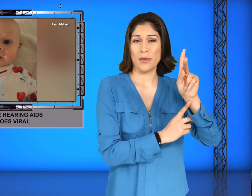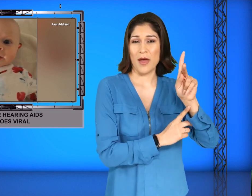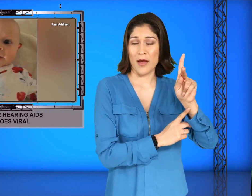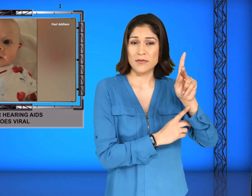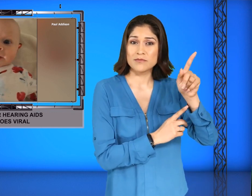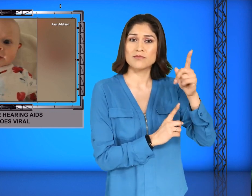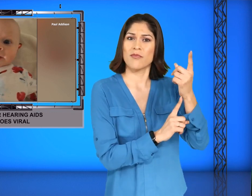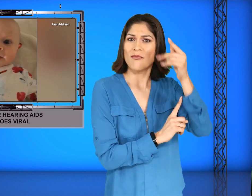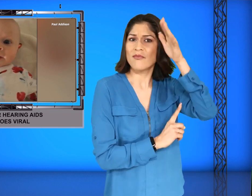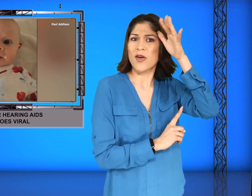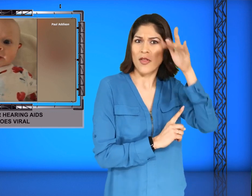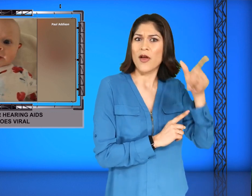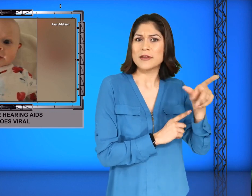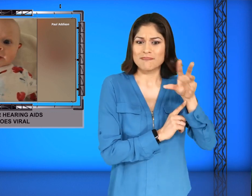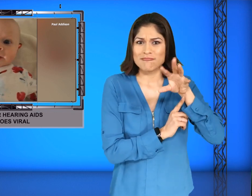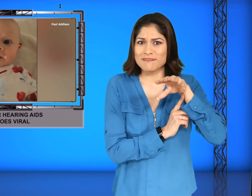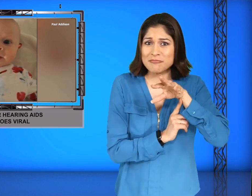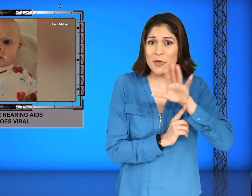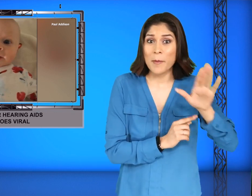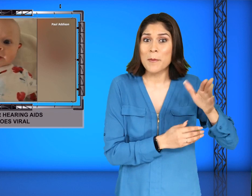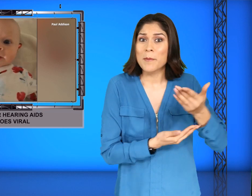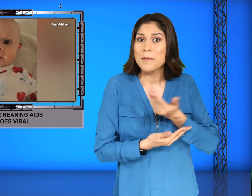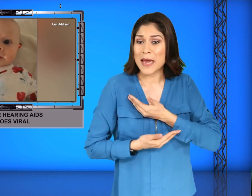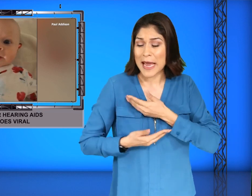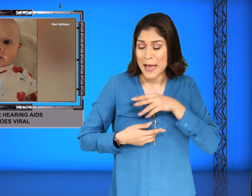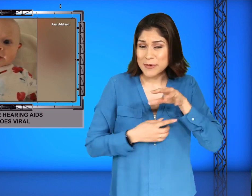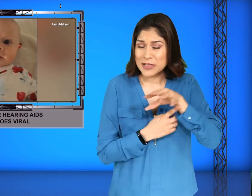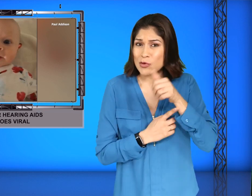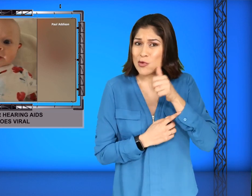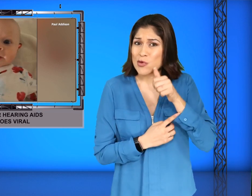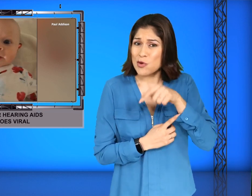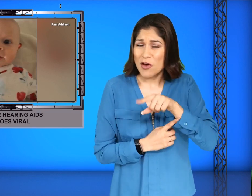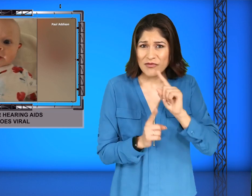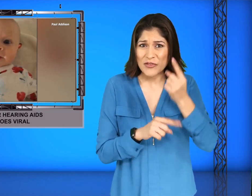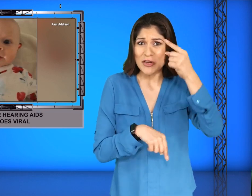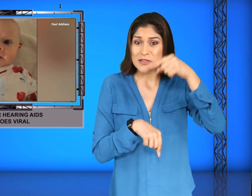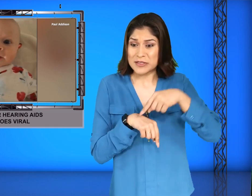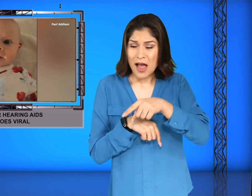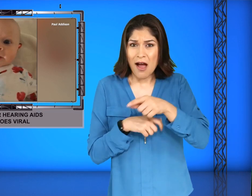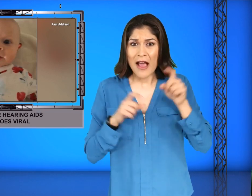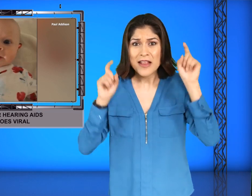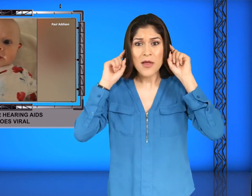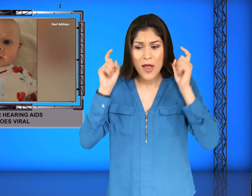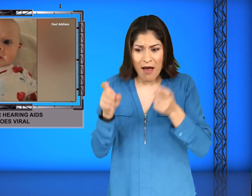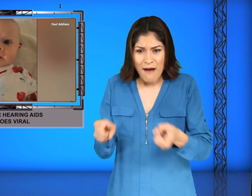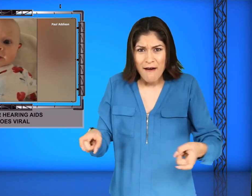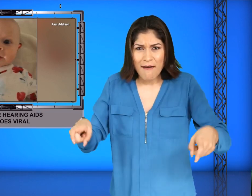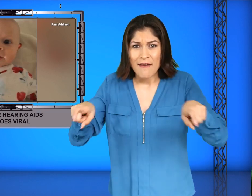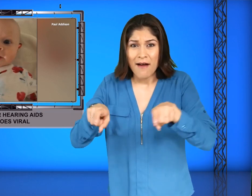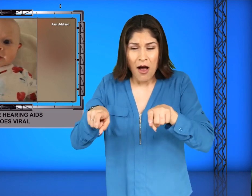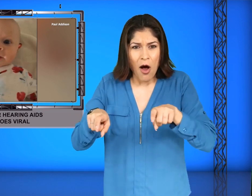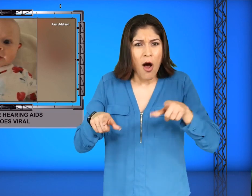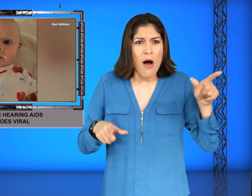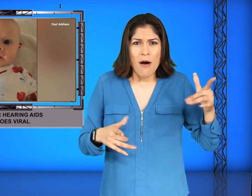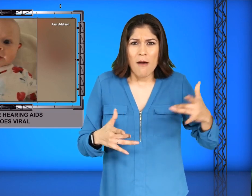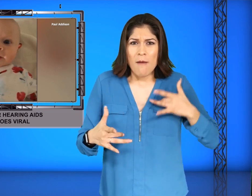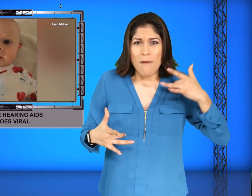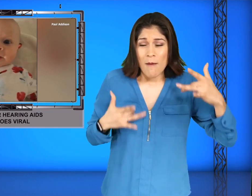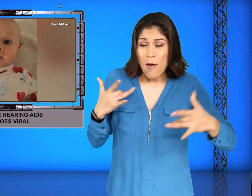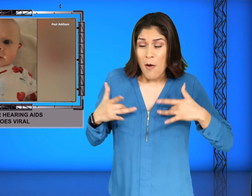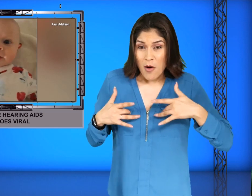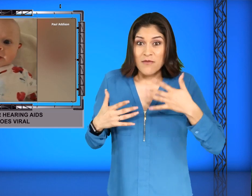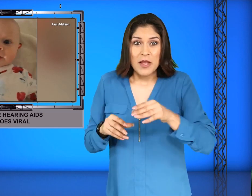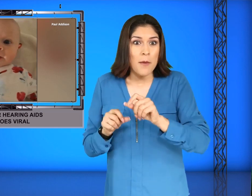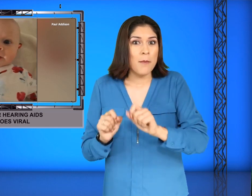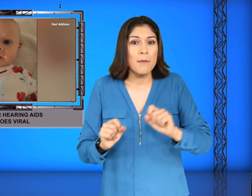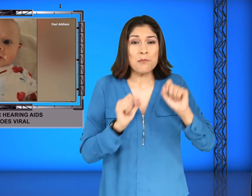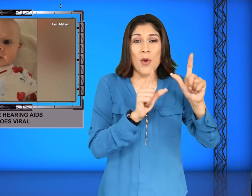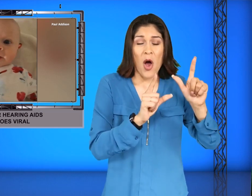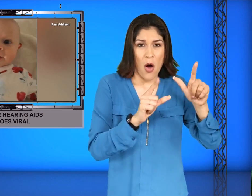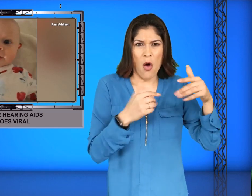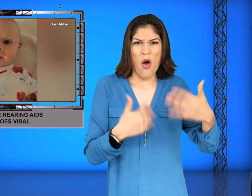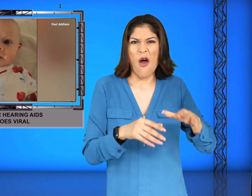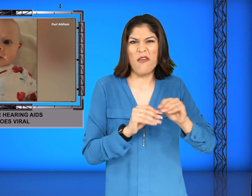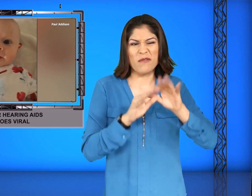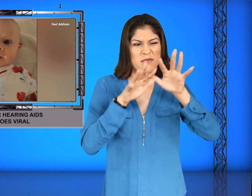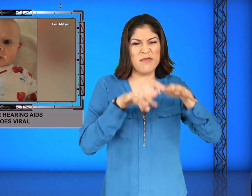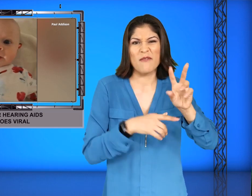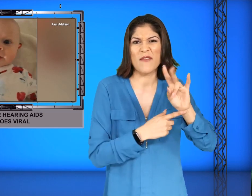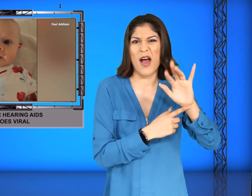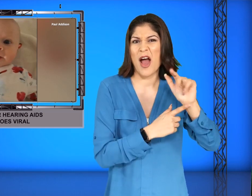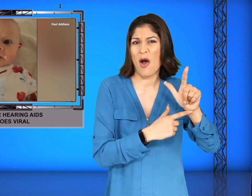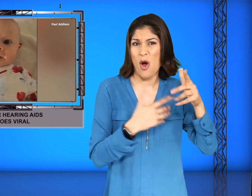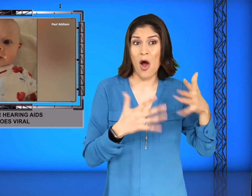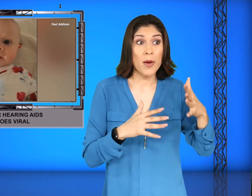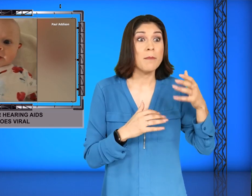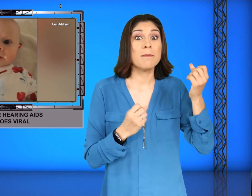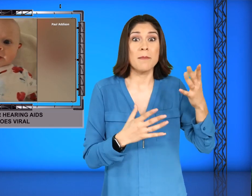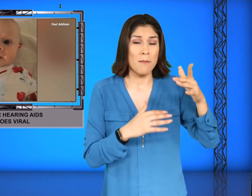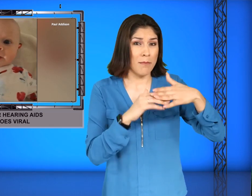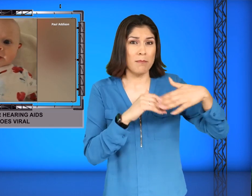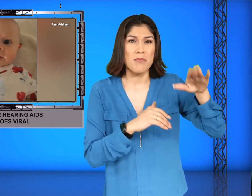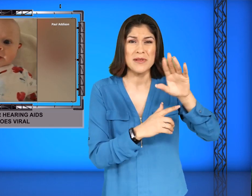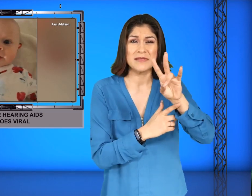More than 700,000 people have watched a video of a baby girl in the UK and her joy when